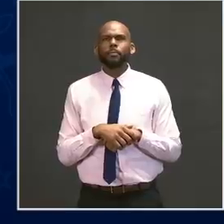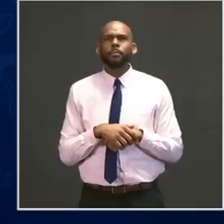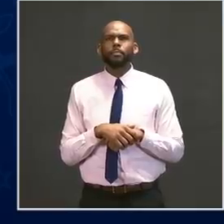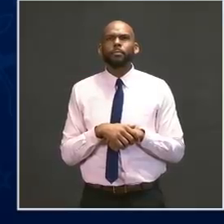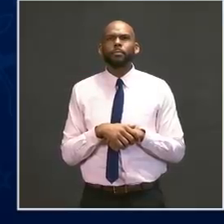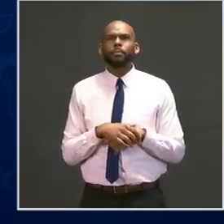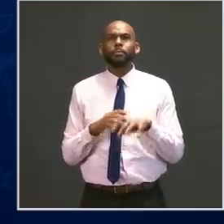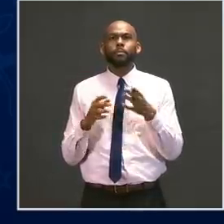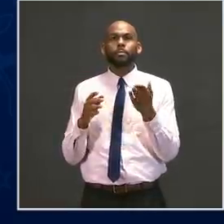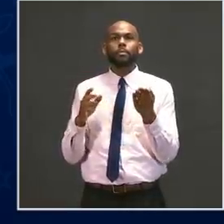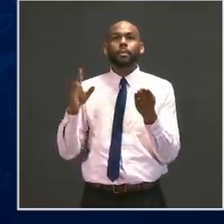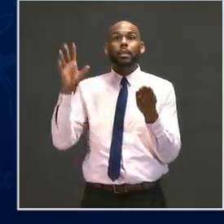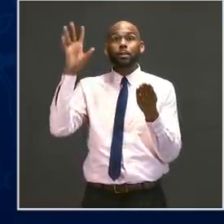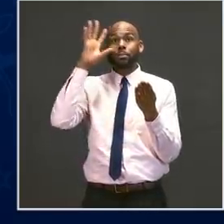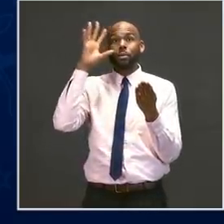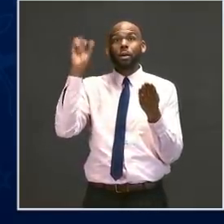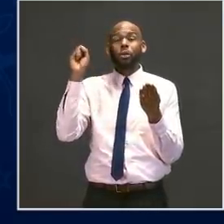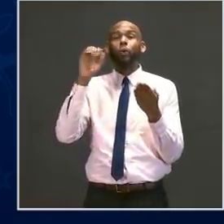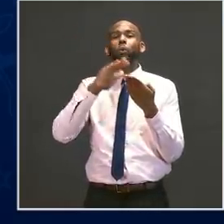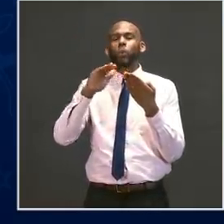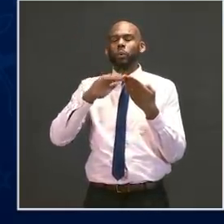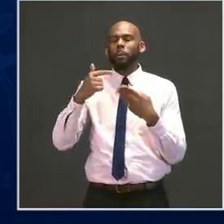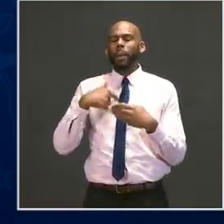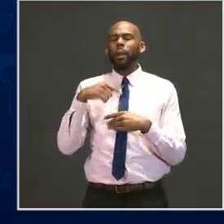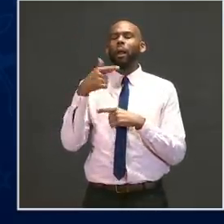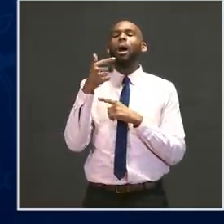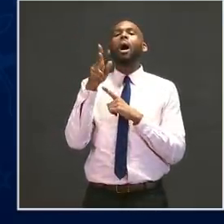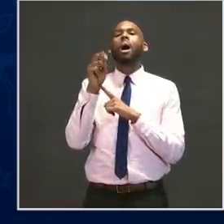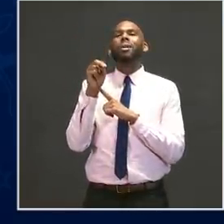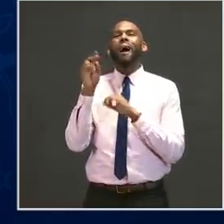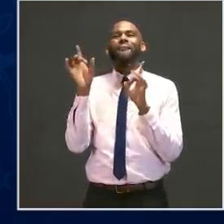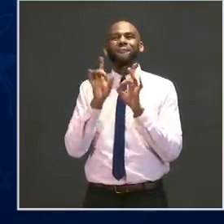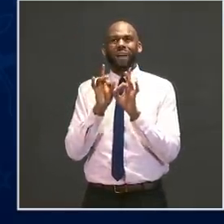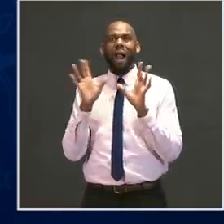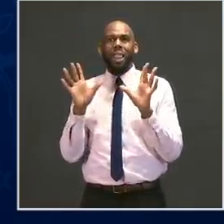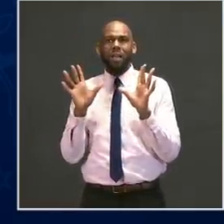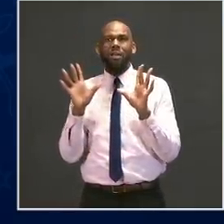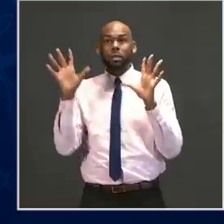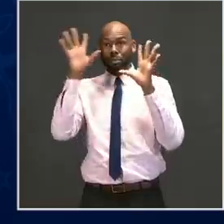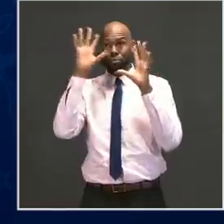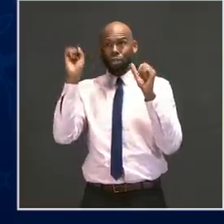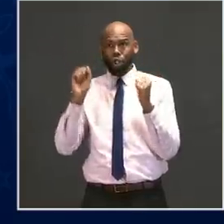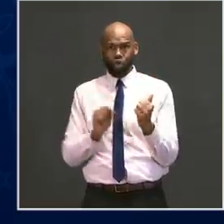the President addressing gun violence in the country and putting in place additional safety measures